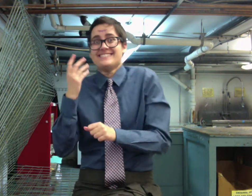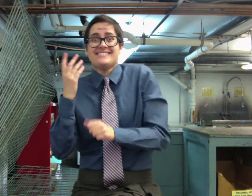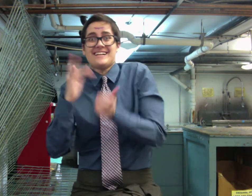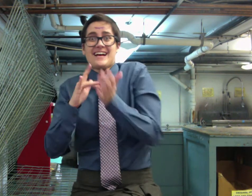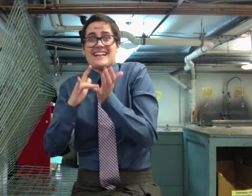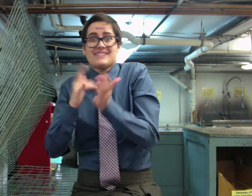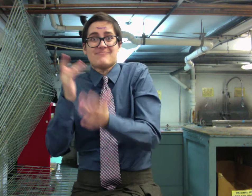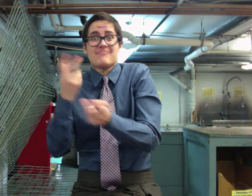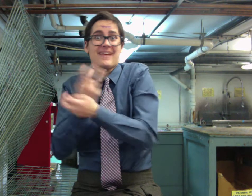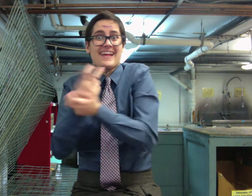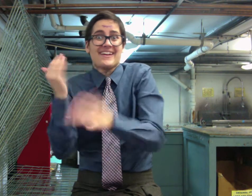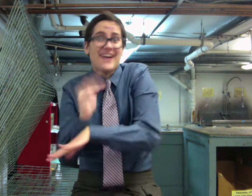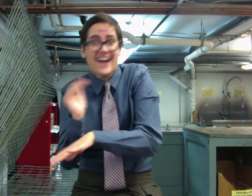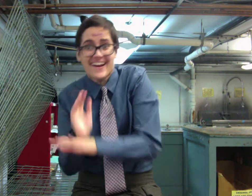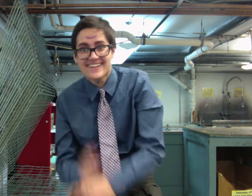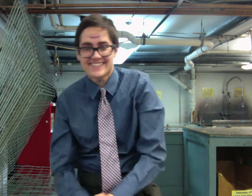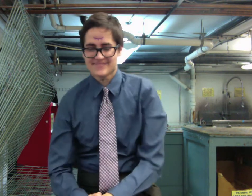kinda lead poisoning!"